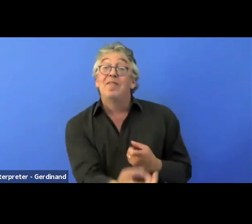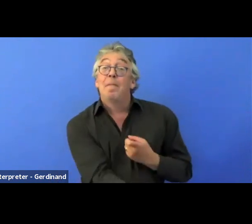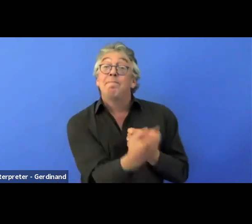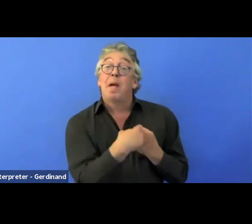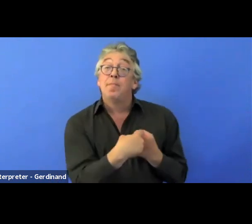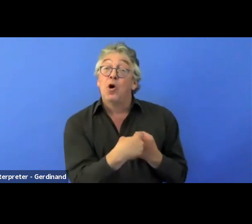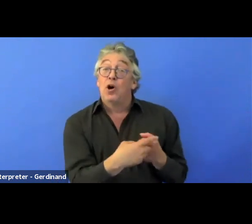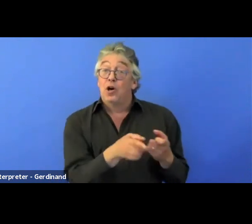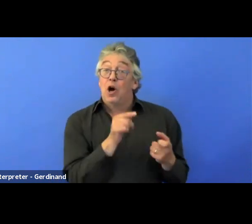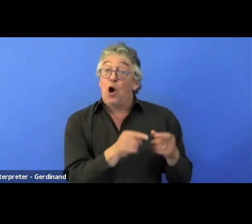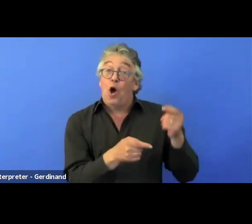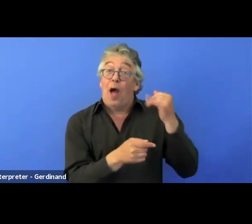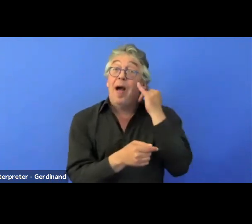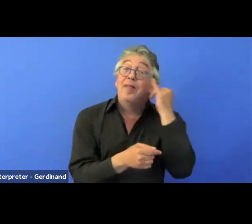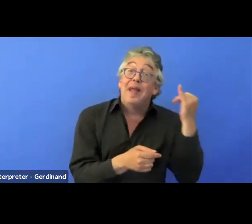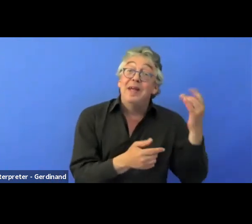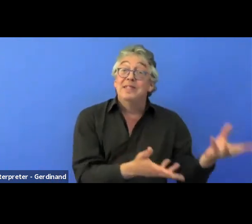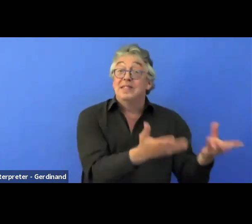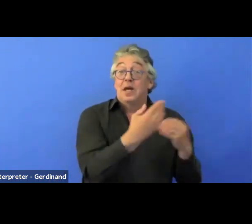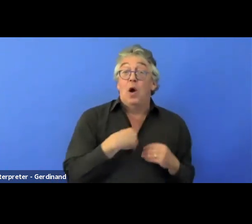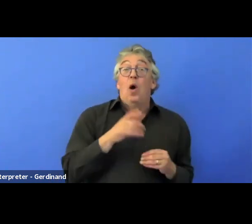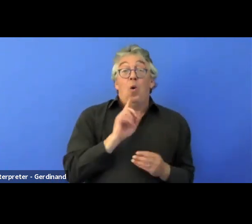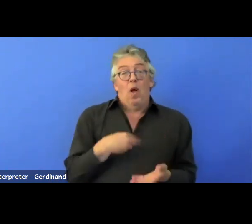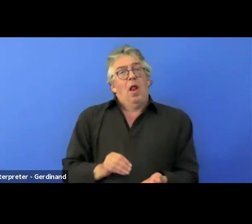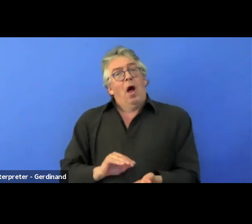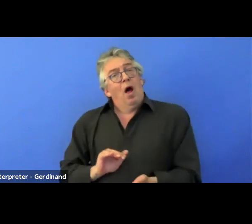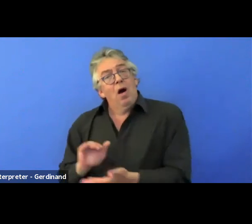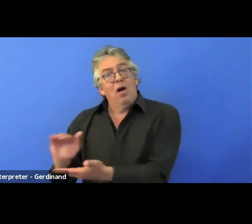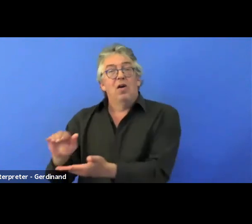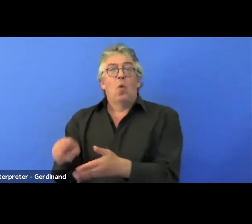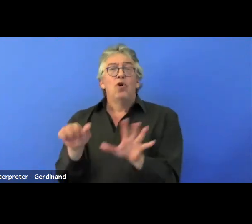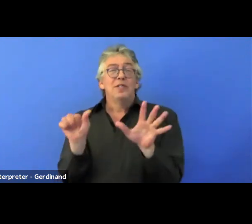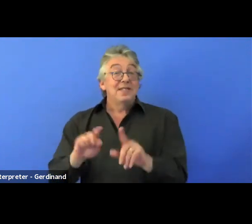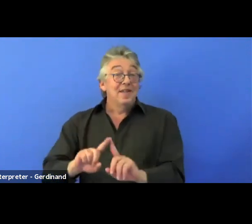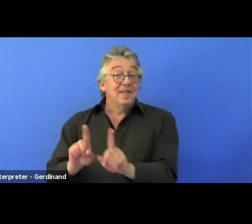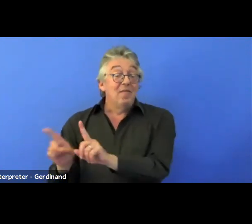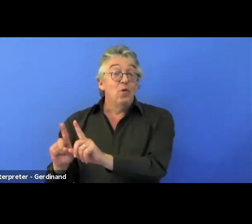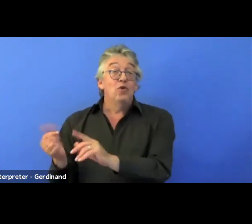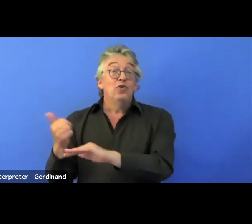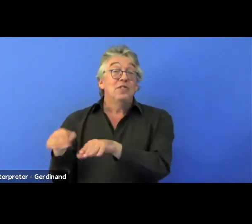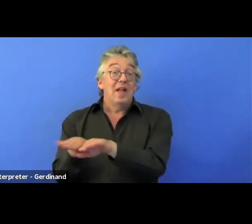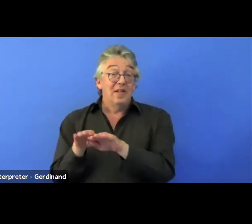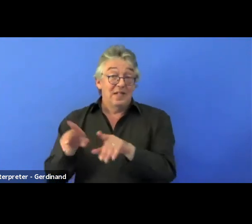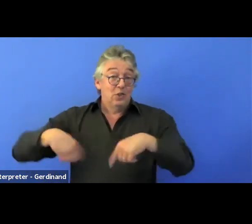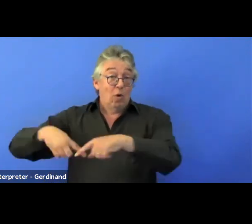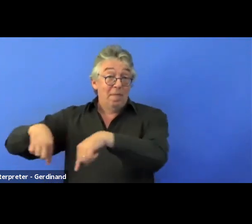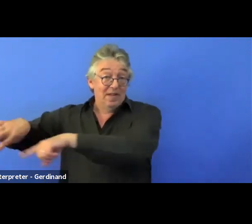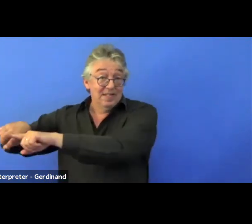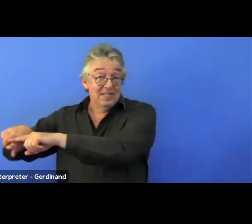in the technical work of the six standardisation committees. Next slide.